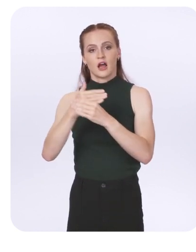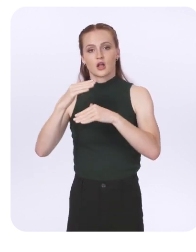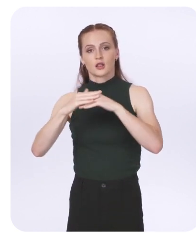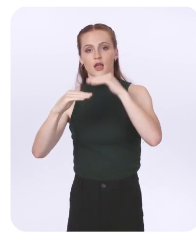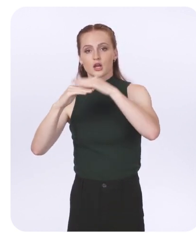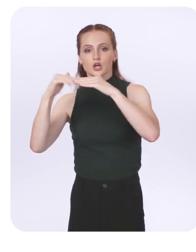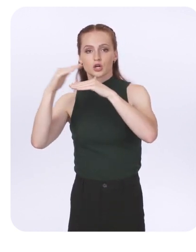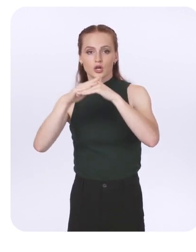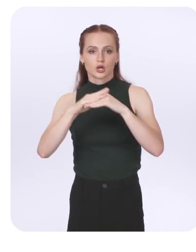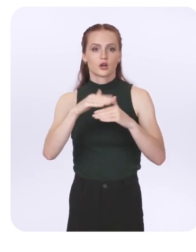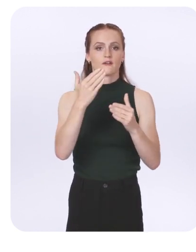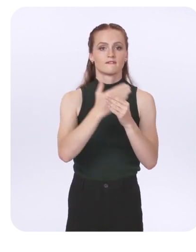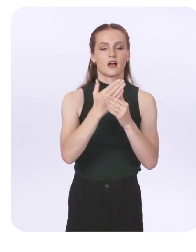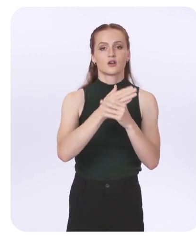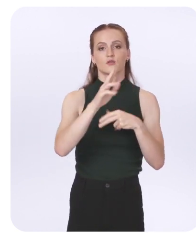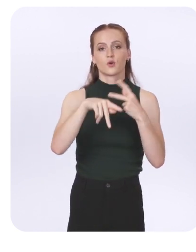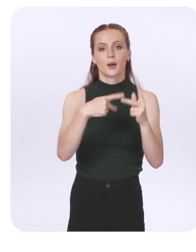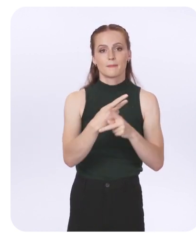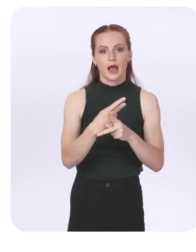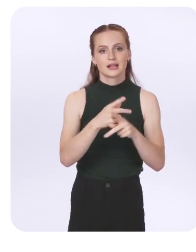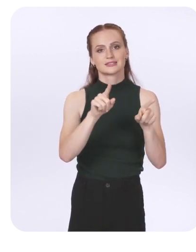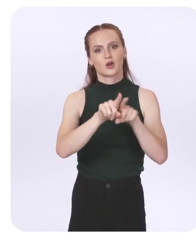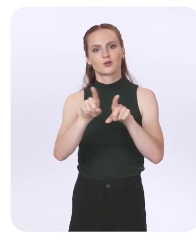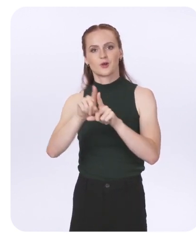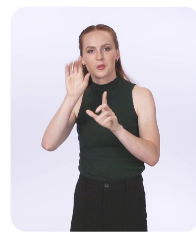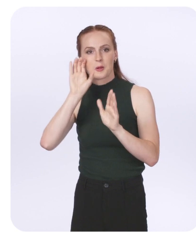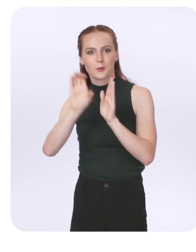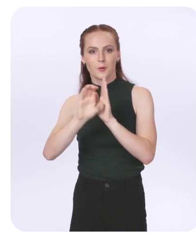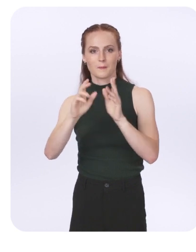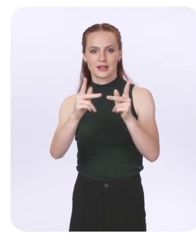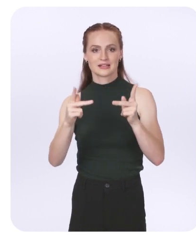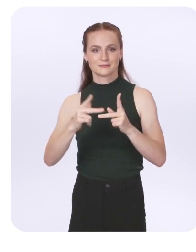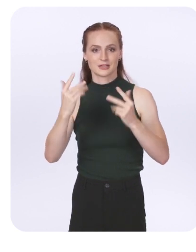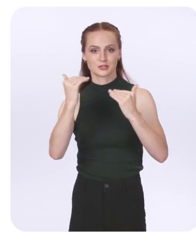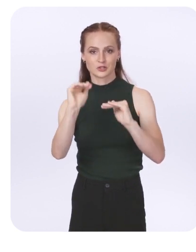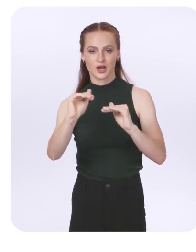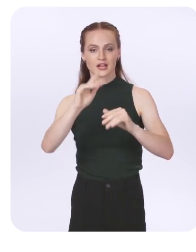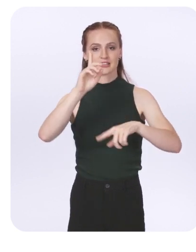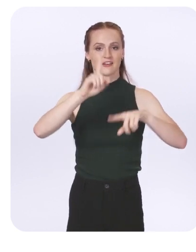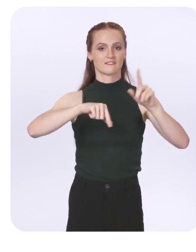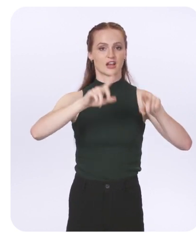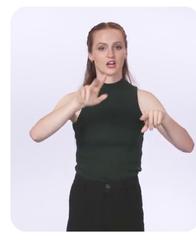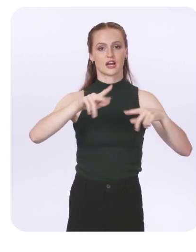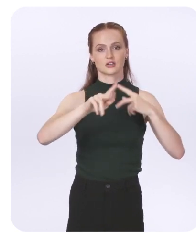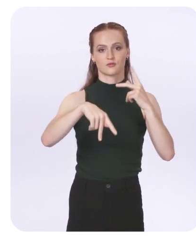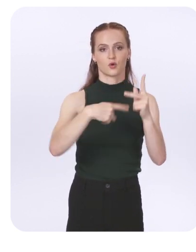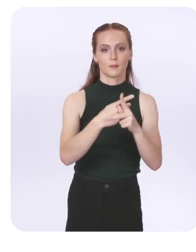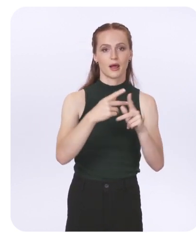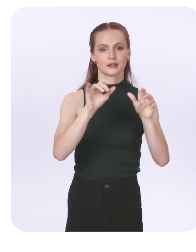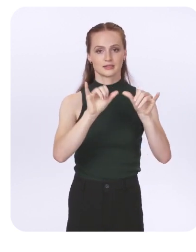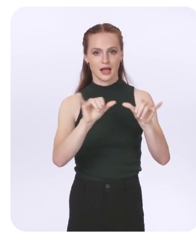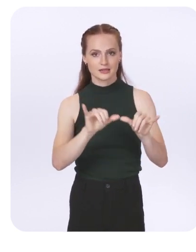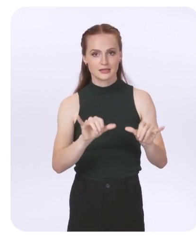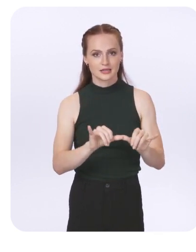one of the most important considerations, in our opinion, is the fact that the key art needs to be readable in headset,